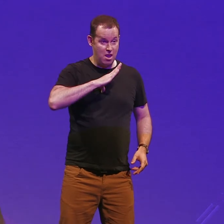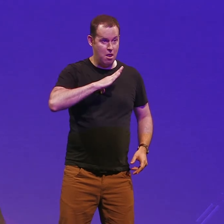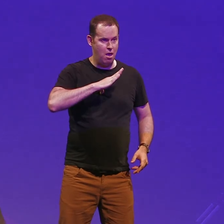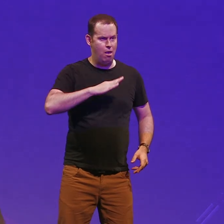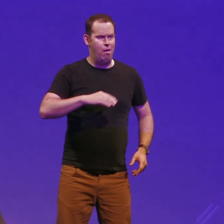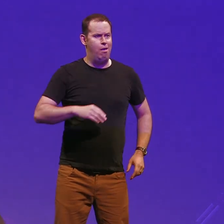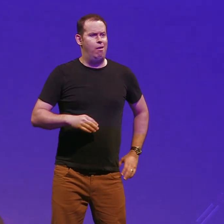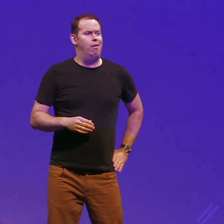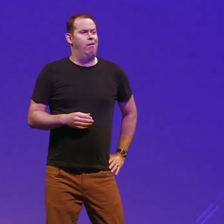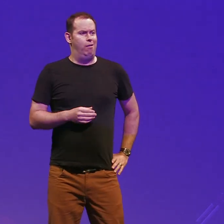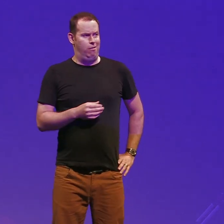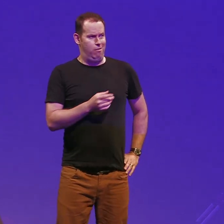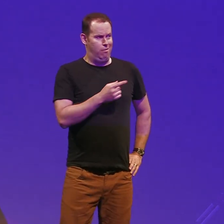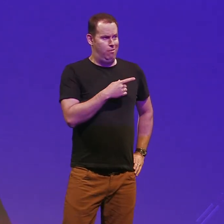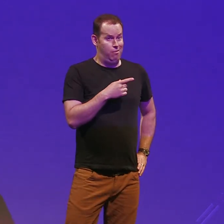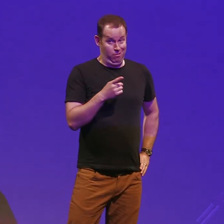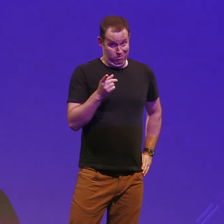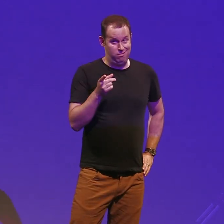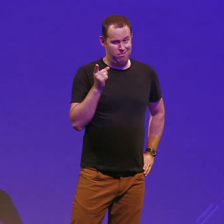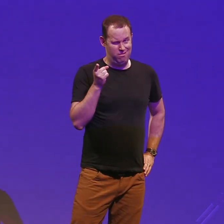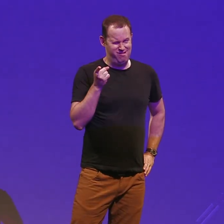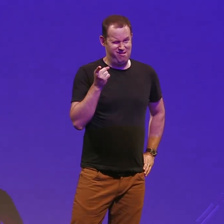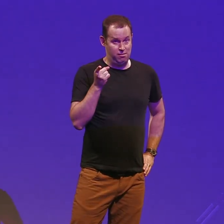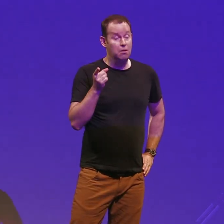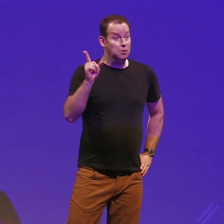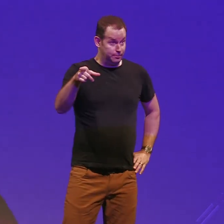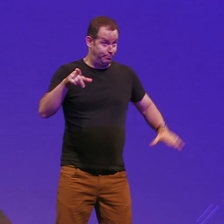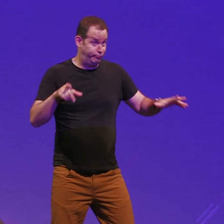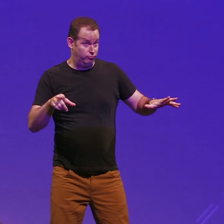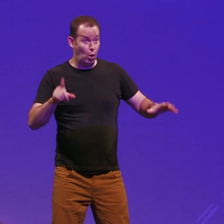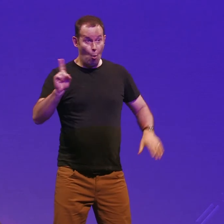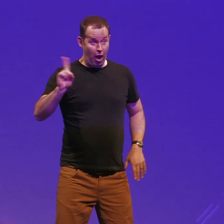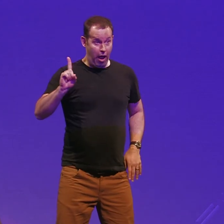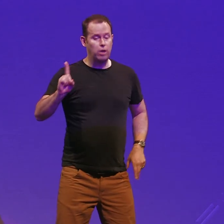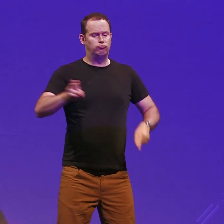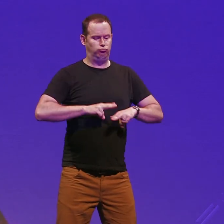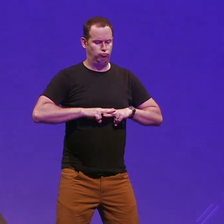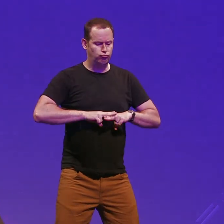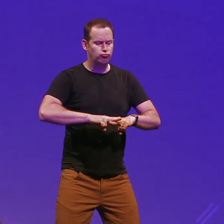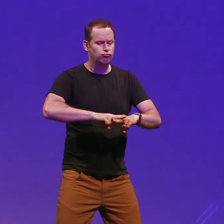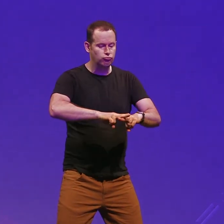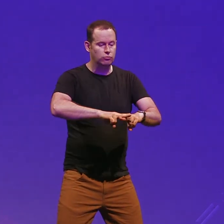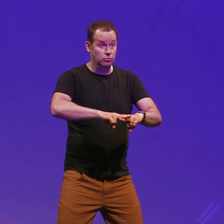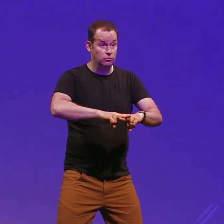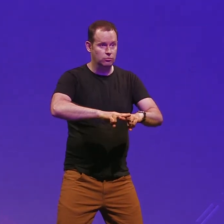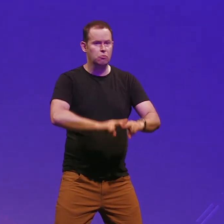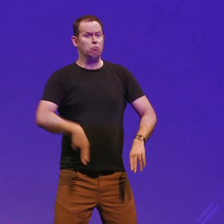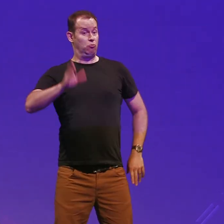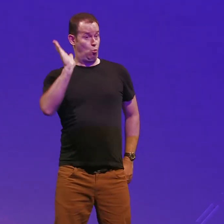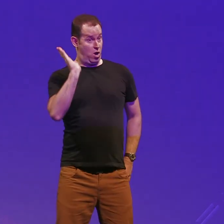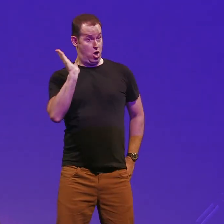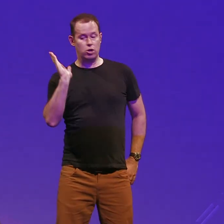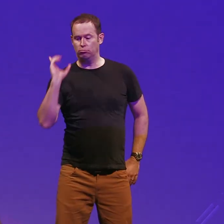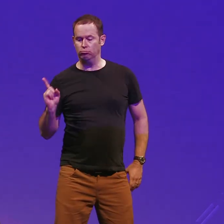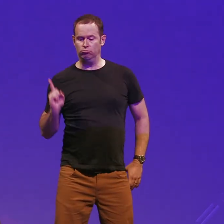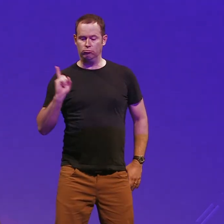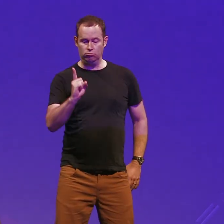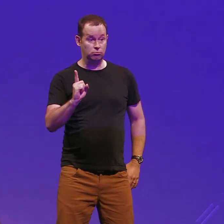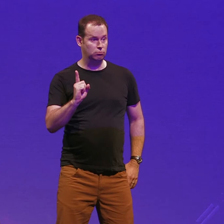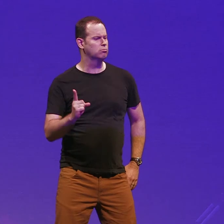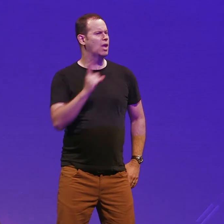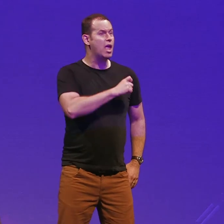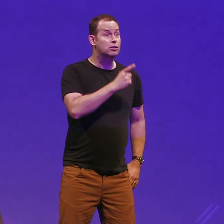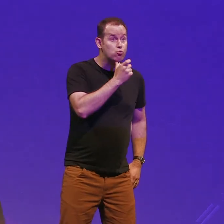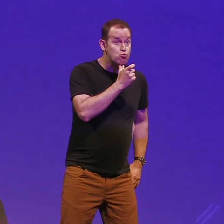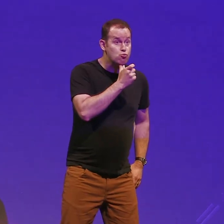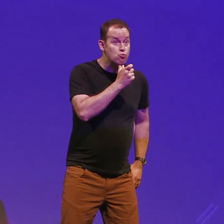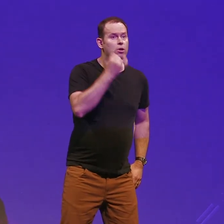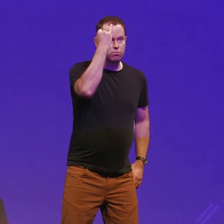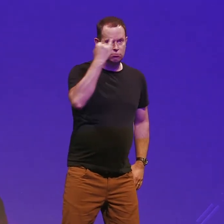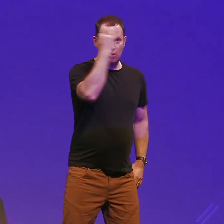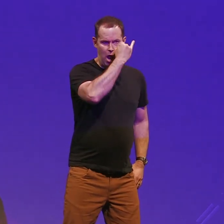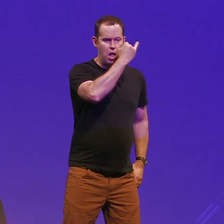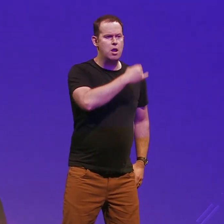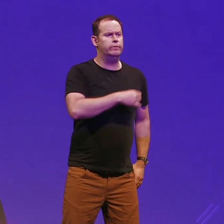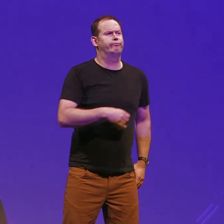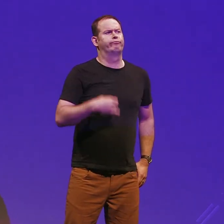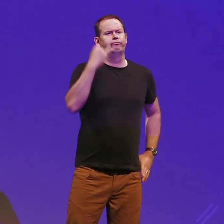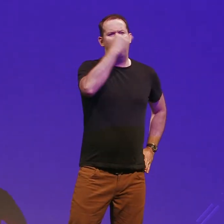he winks so they're all on a train and the waiter walks over to the Italian and